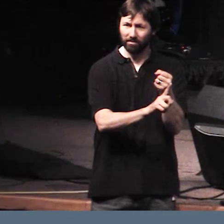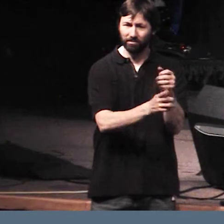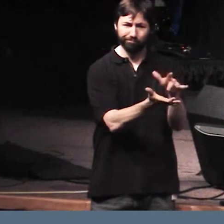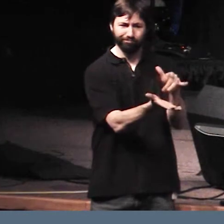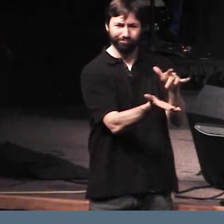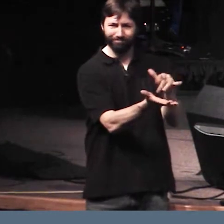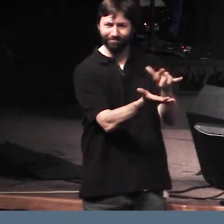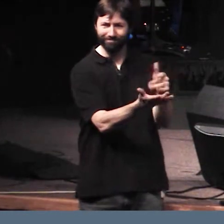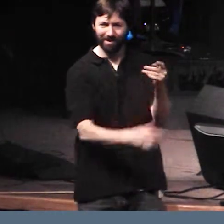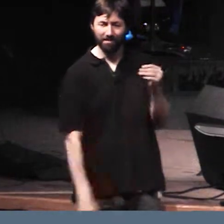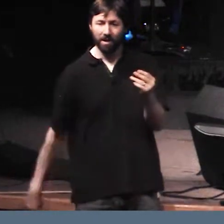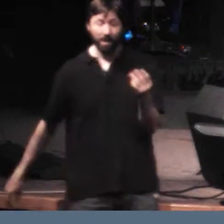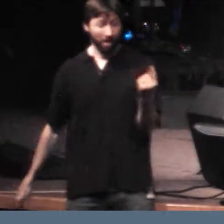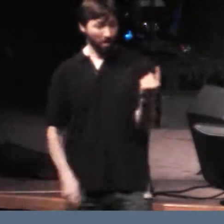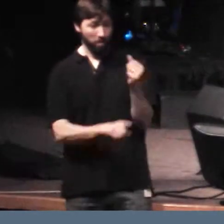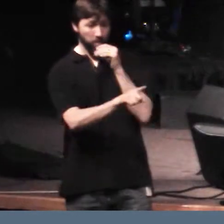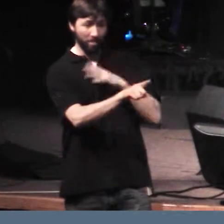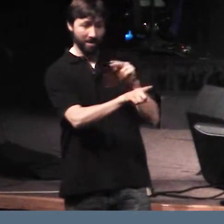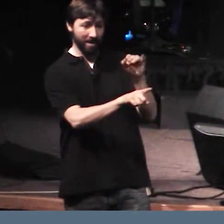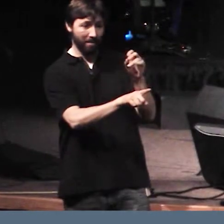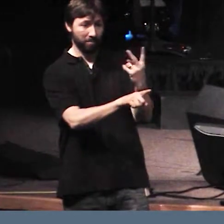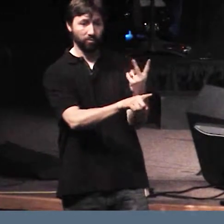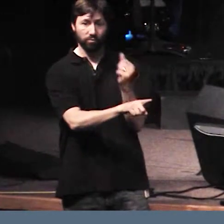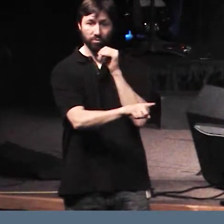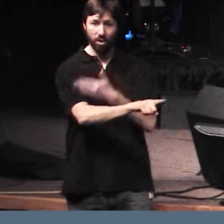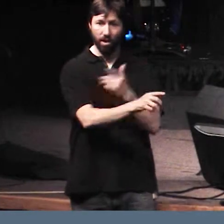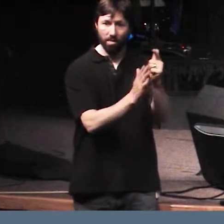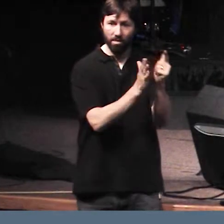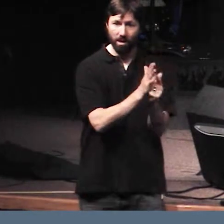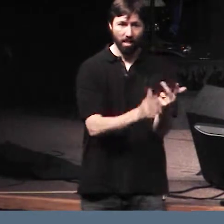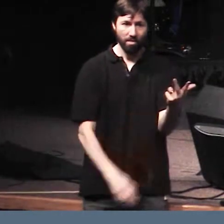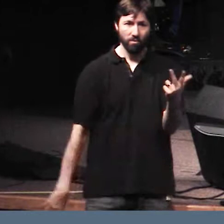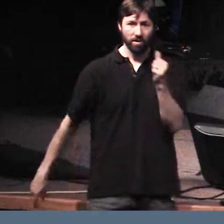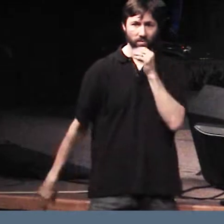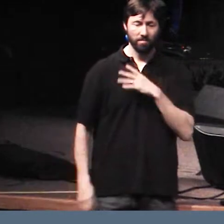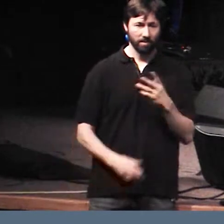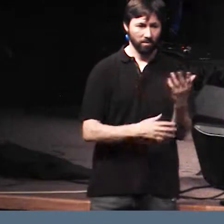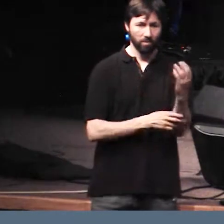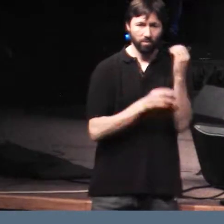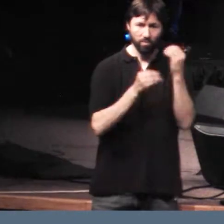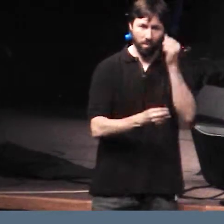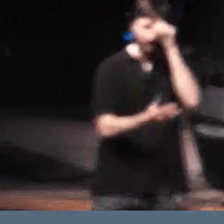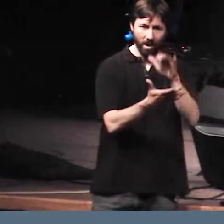daughters-in-law in that kind of situation and while God had a plan for taking care of widows Moab didn't